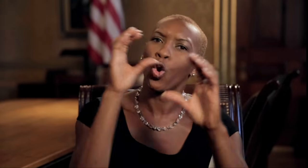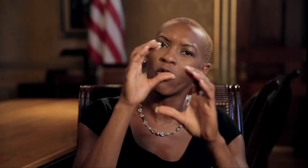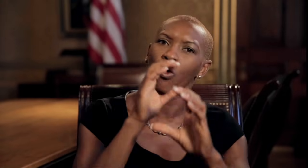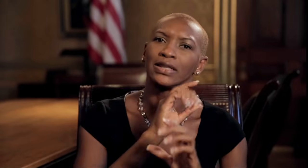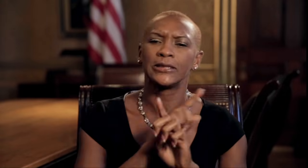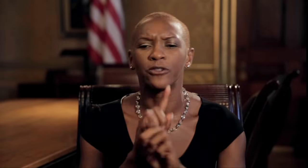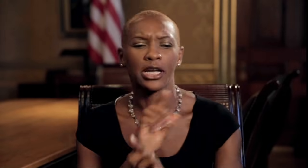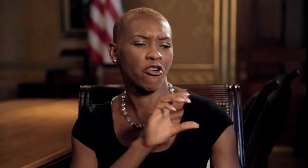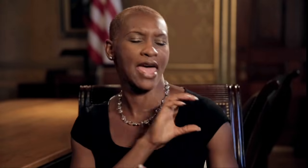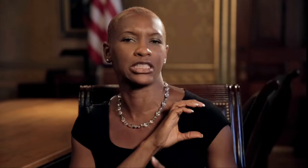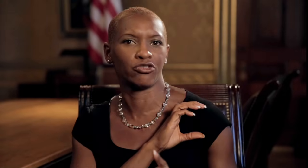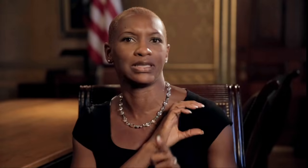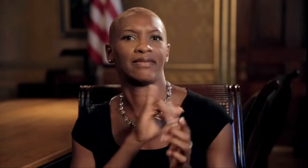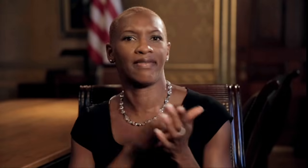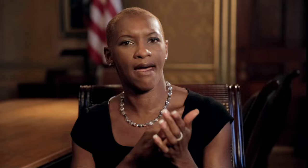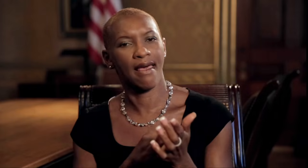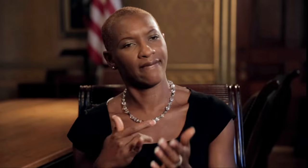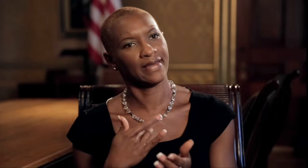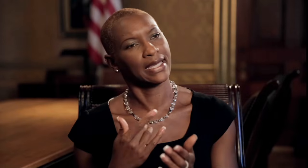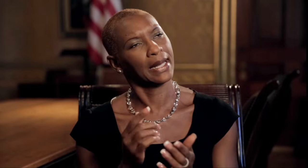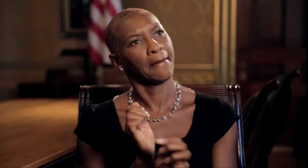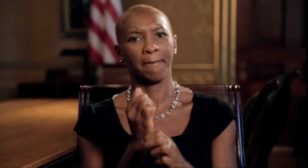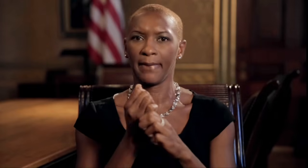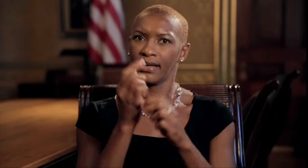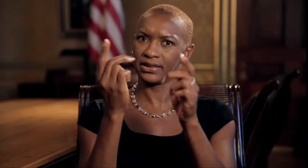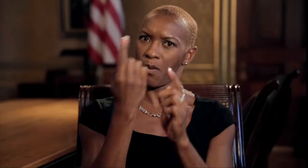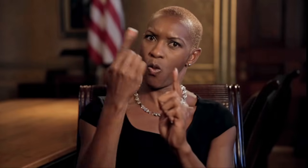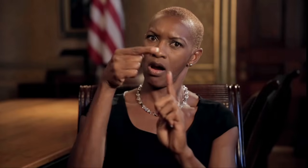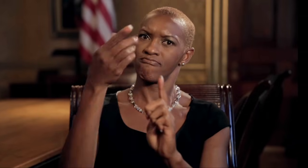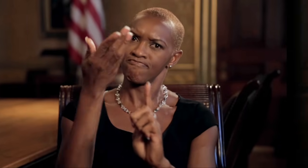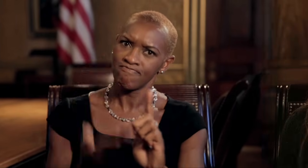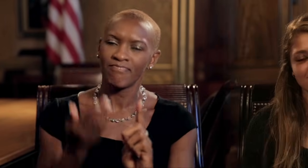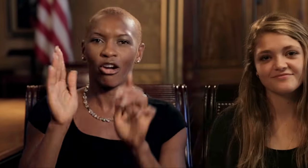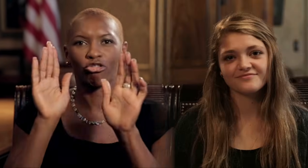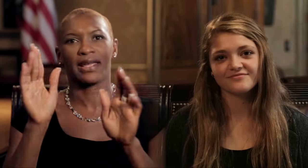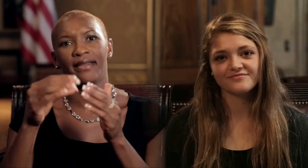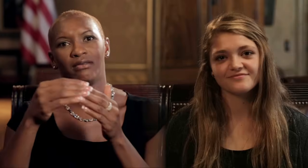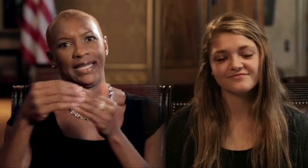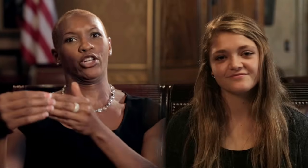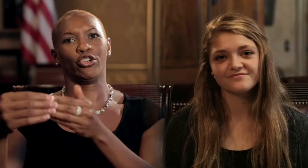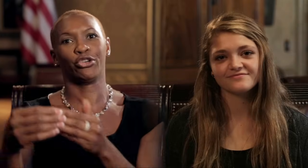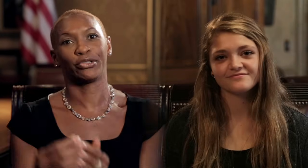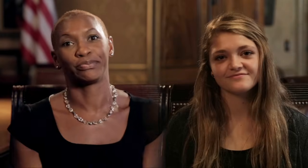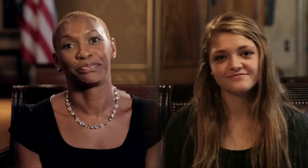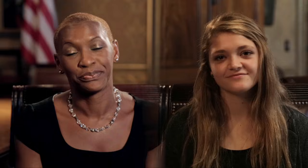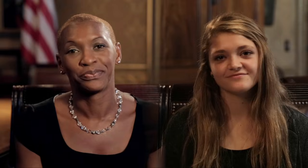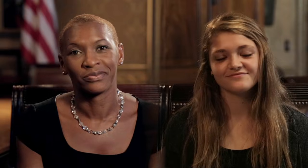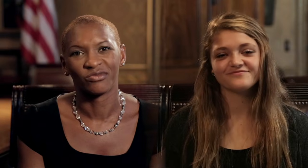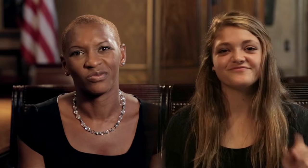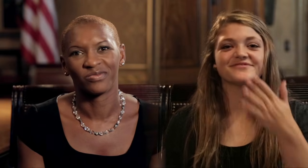it's more of a series of characteristics that make someone a great leader.